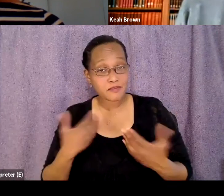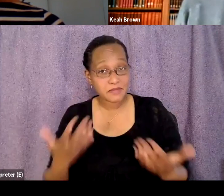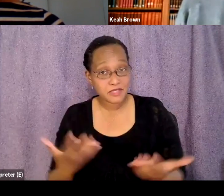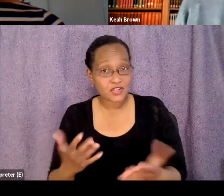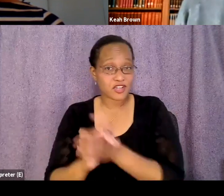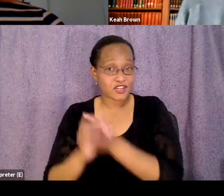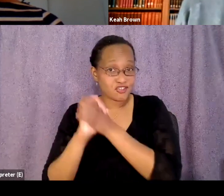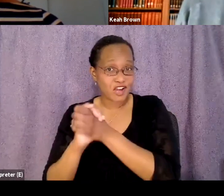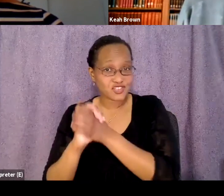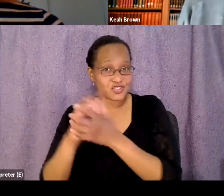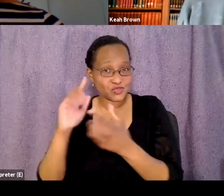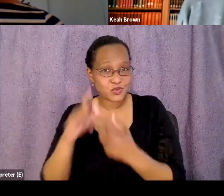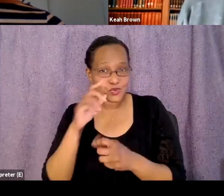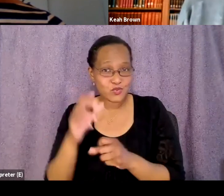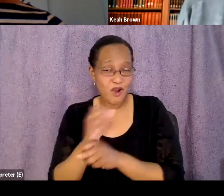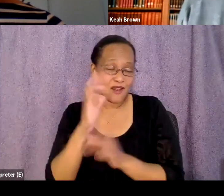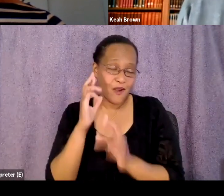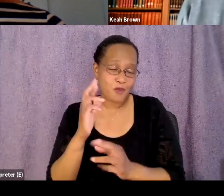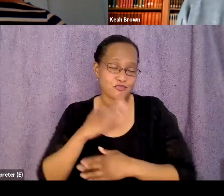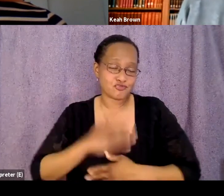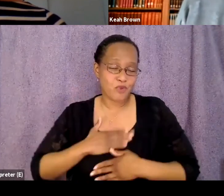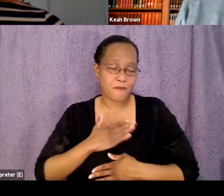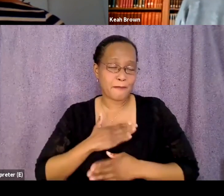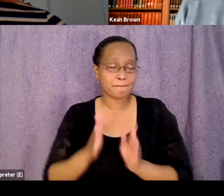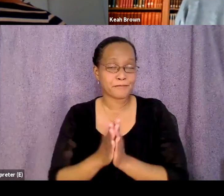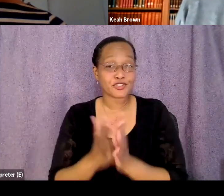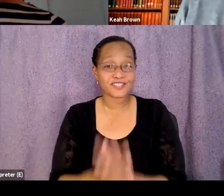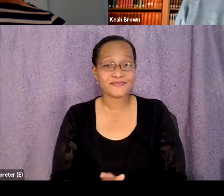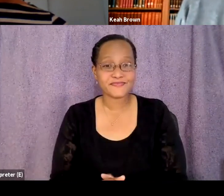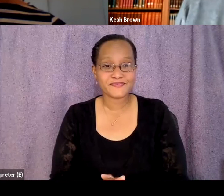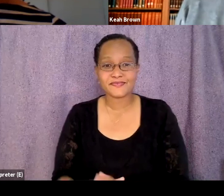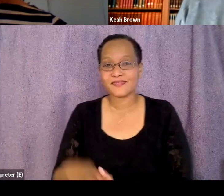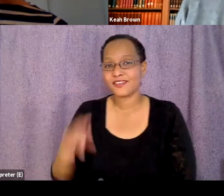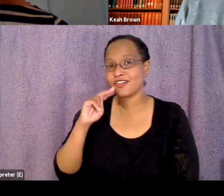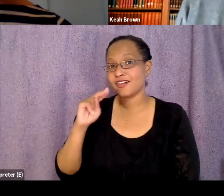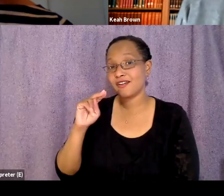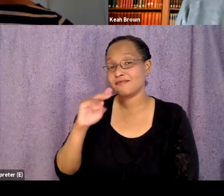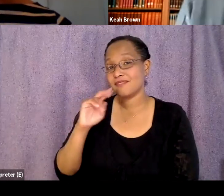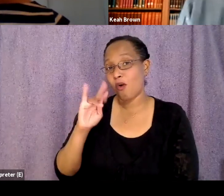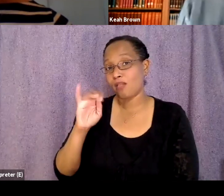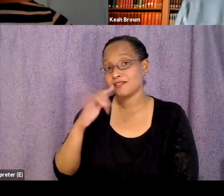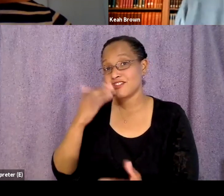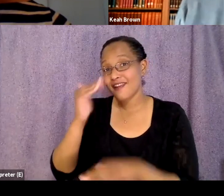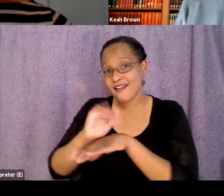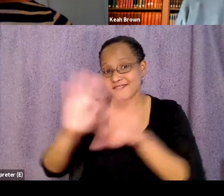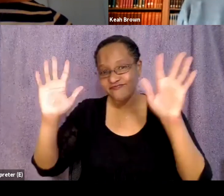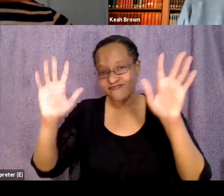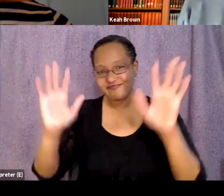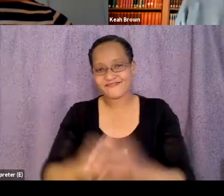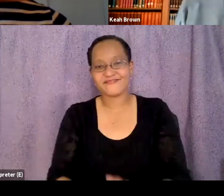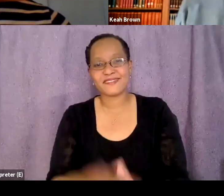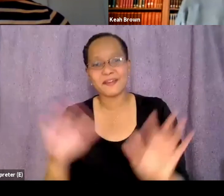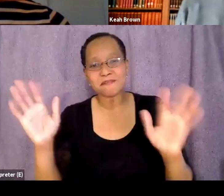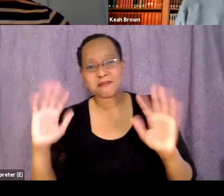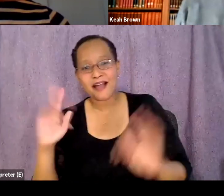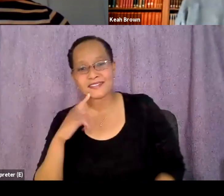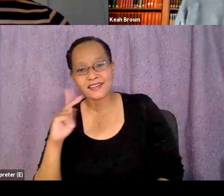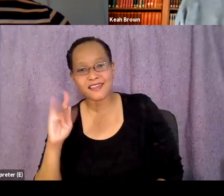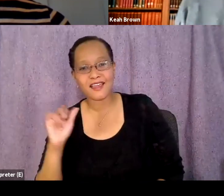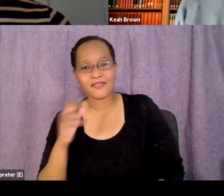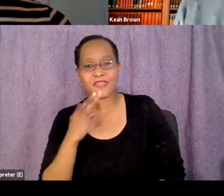to go winners, I really hope you enjoy the book.